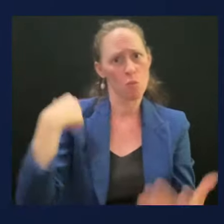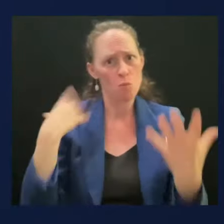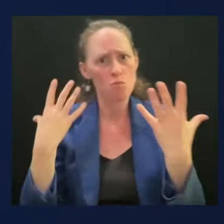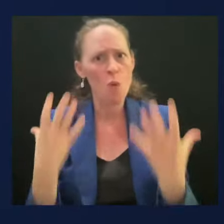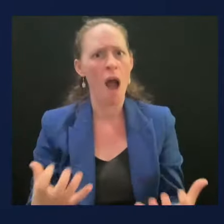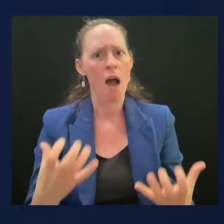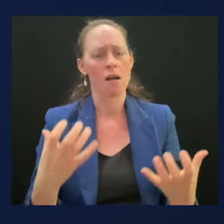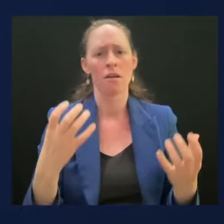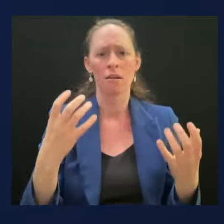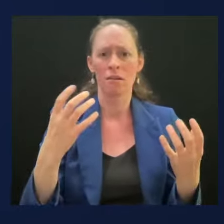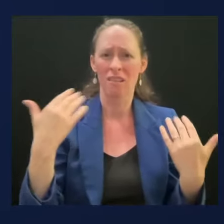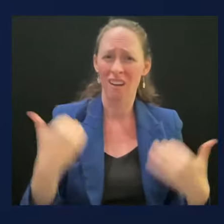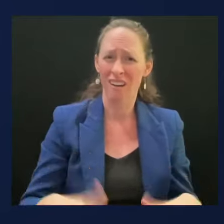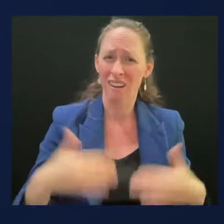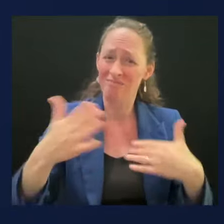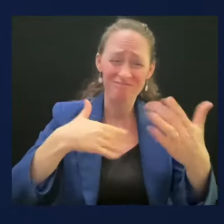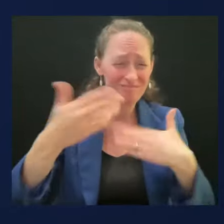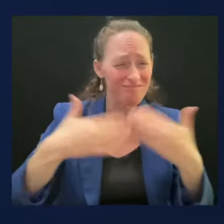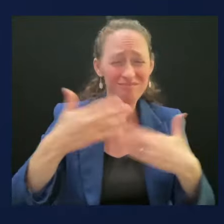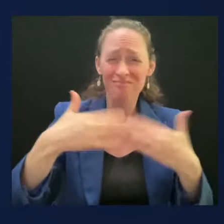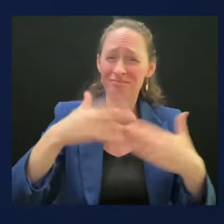becomes even safer and stronger.